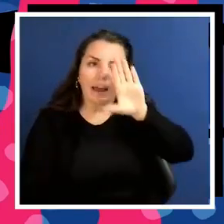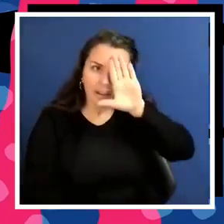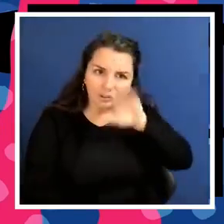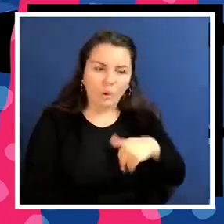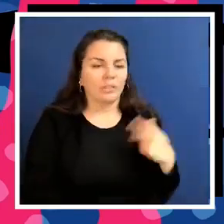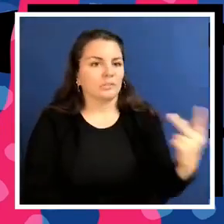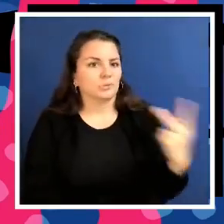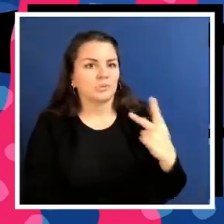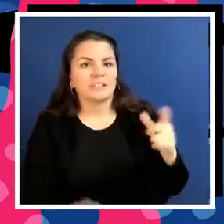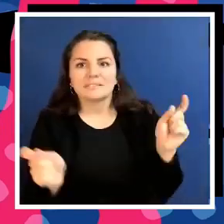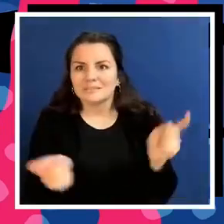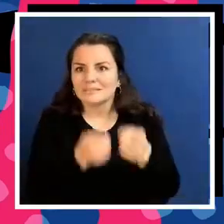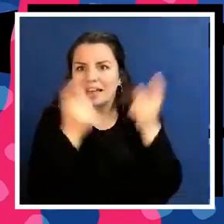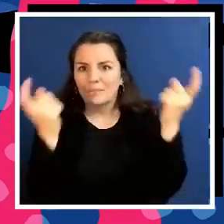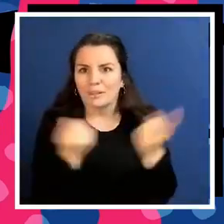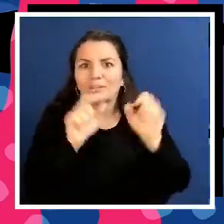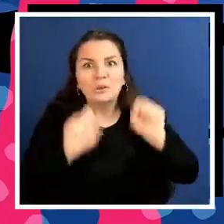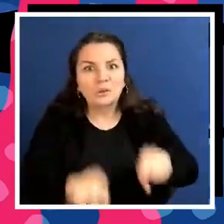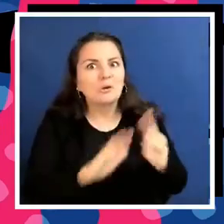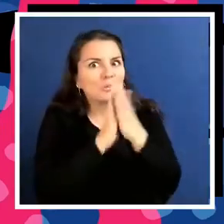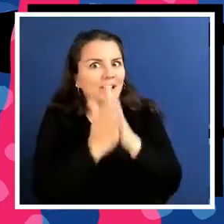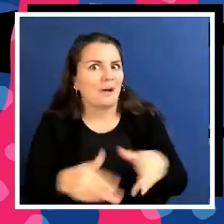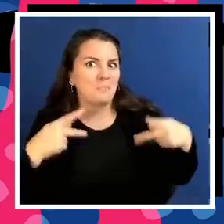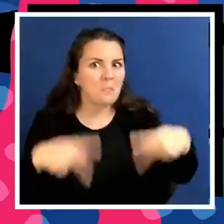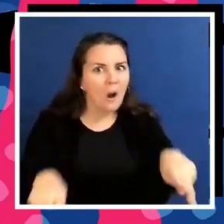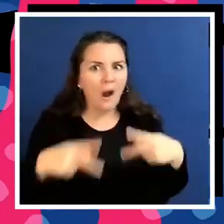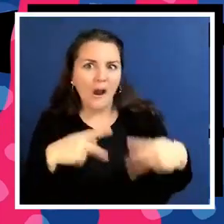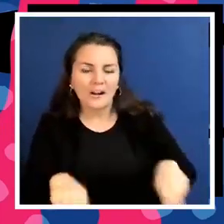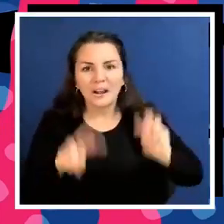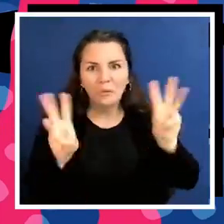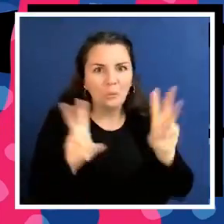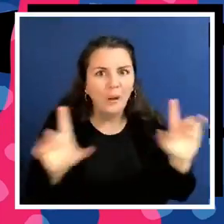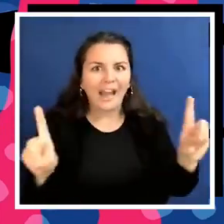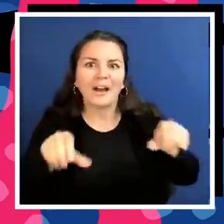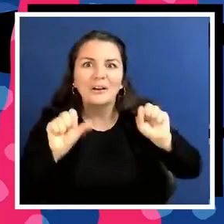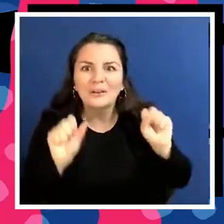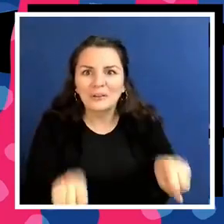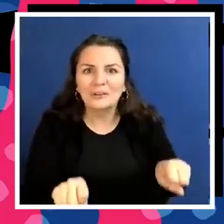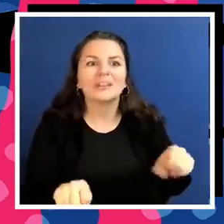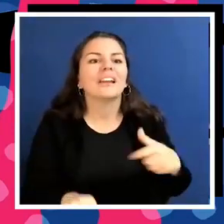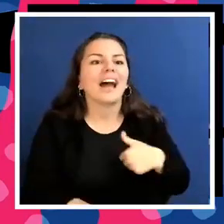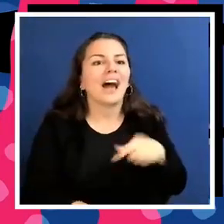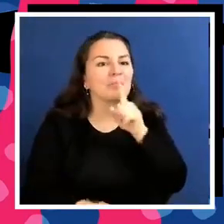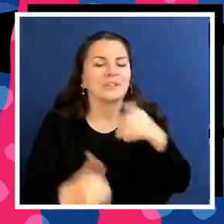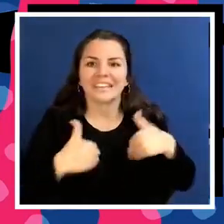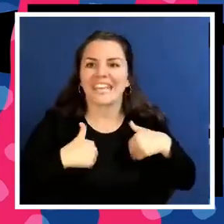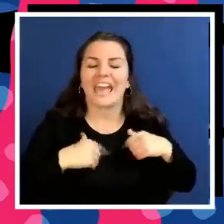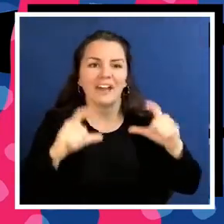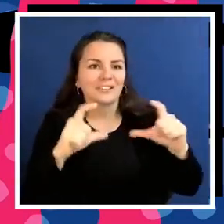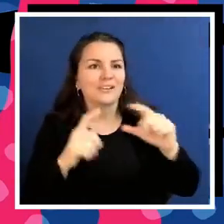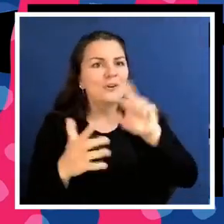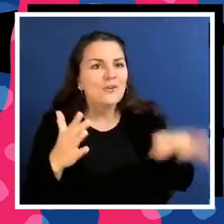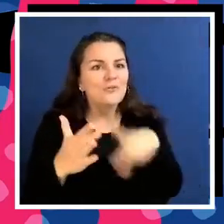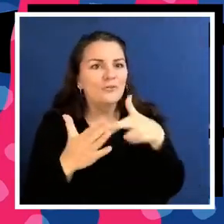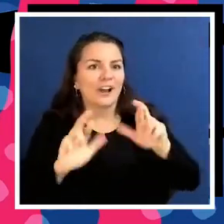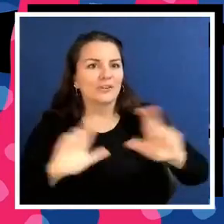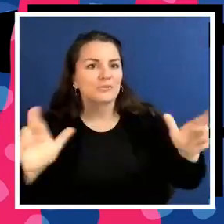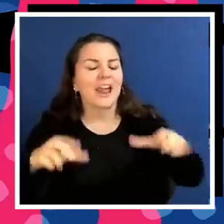BY THE WAY, IT WILL BE MONTHLY AND NOT JUST ONCE PER YEAR AT